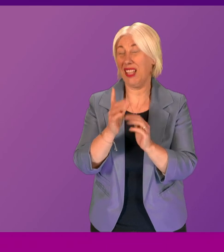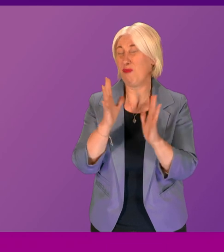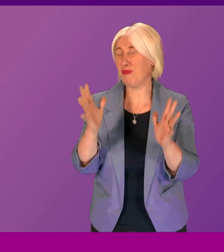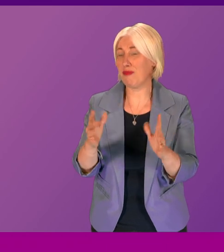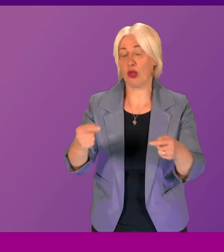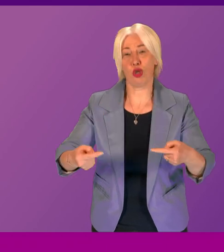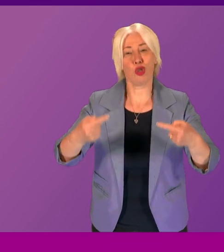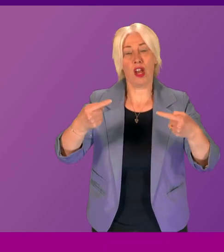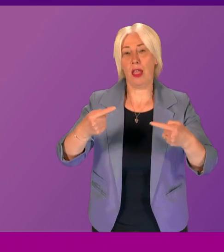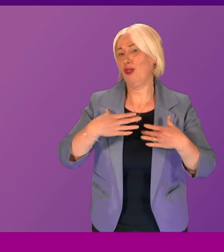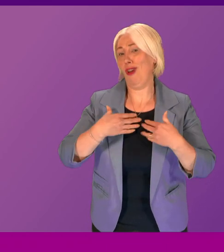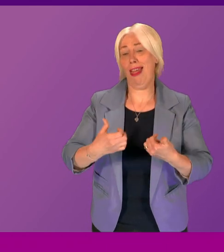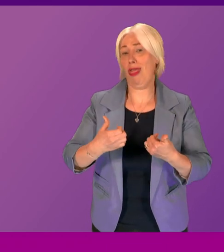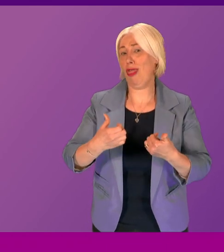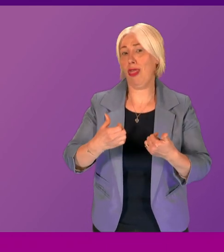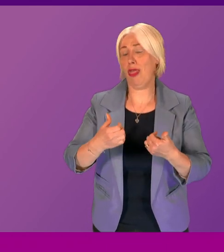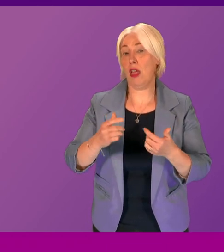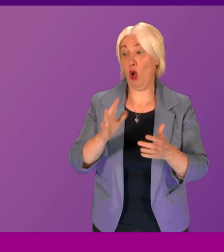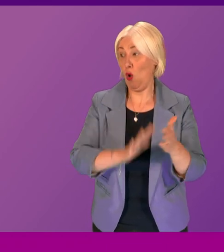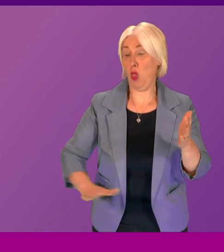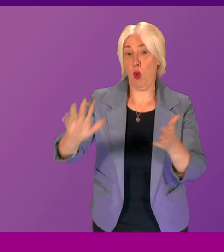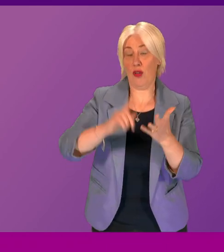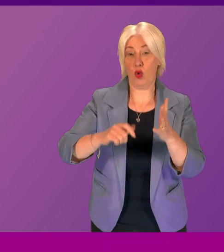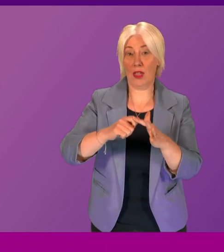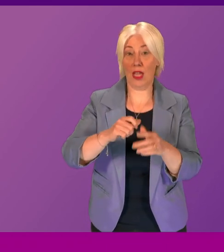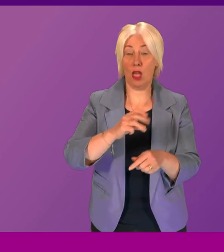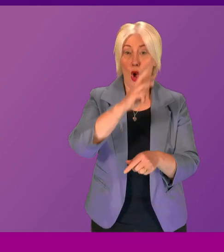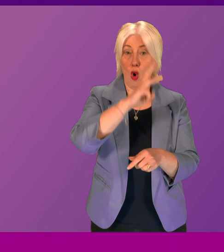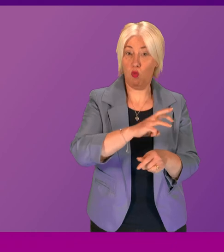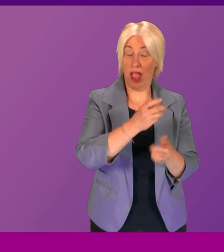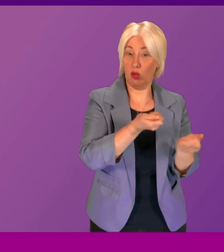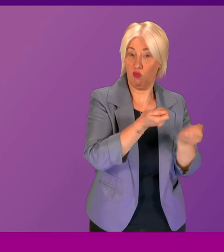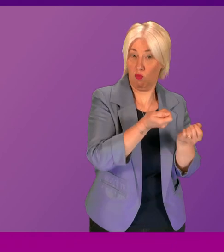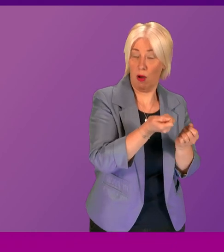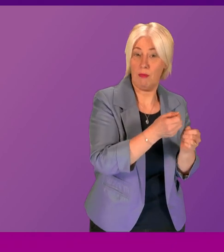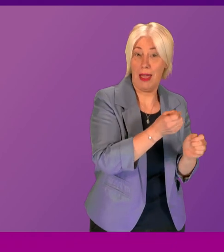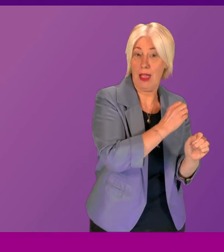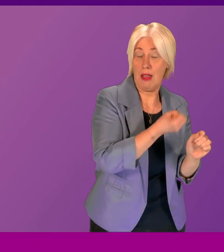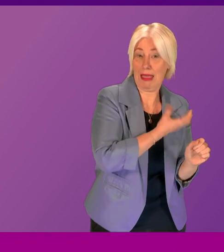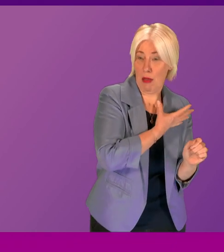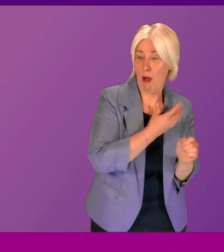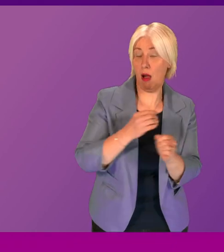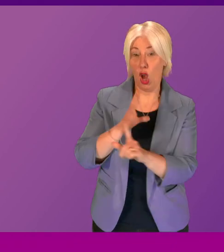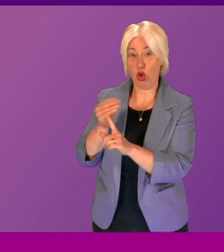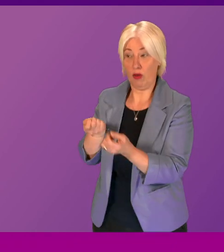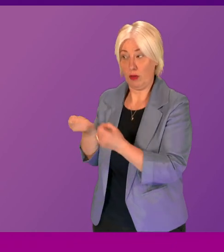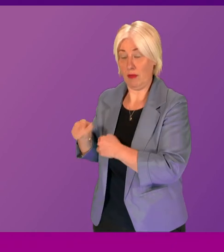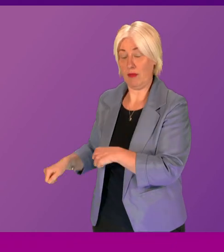for health services right across the UK, including in Labour-run Wales, Conservative-run England and, of course, here in Scotland, where we are in charge of the NHS.